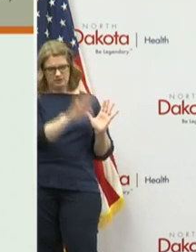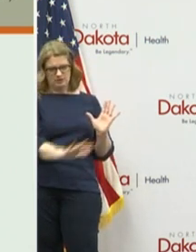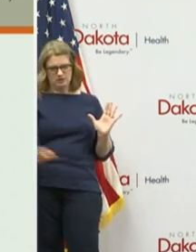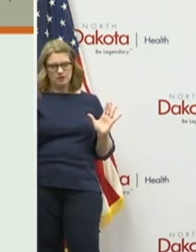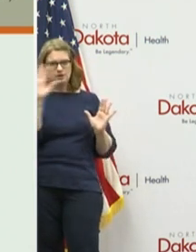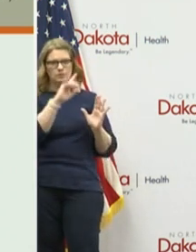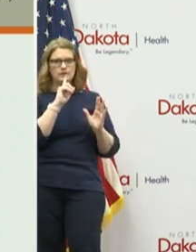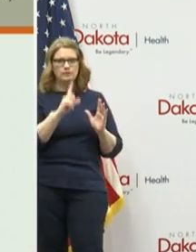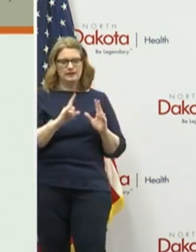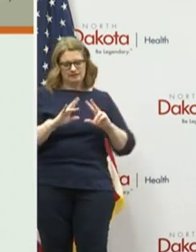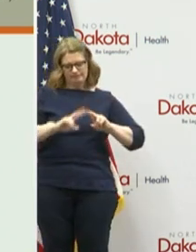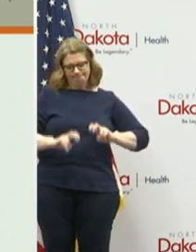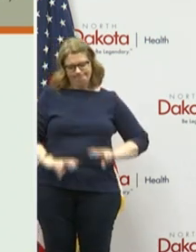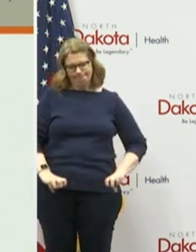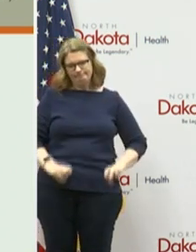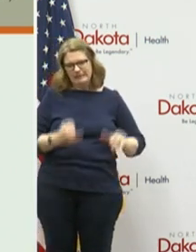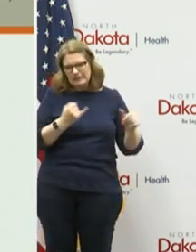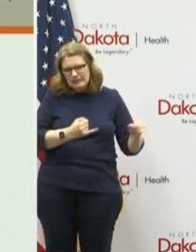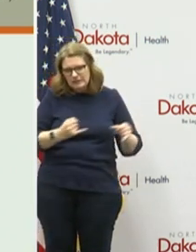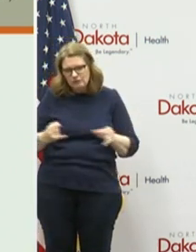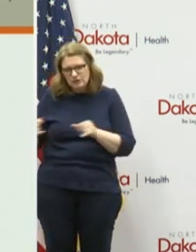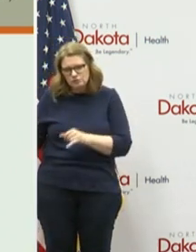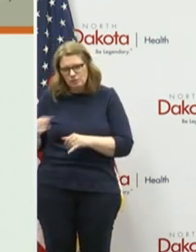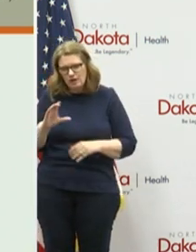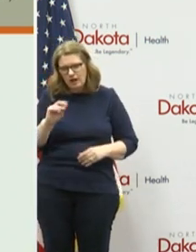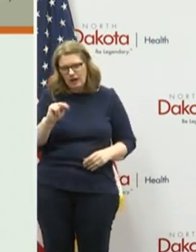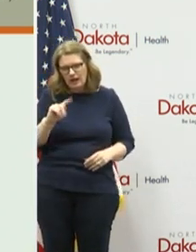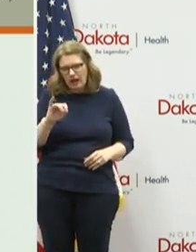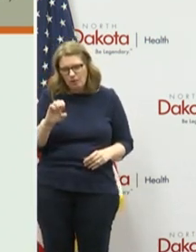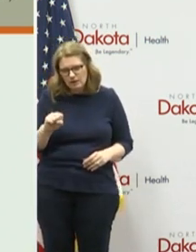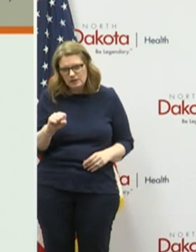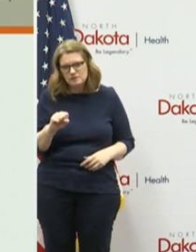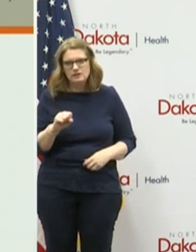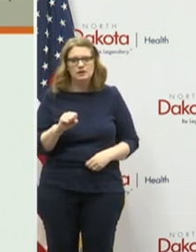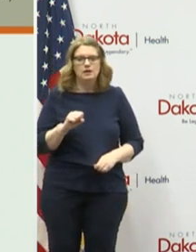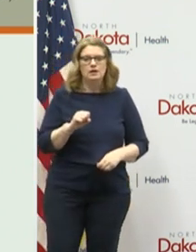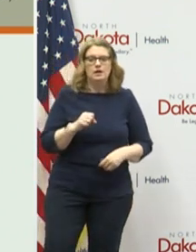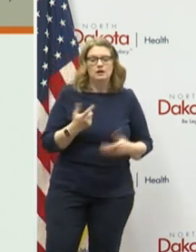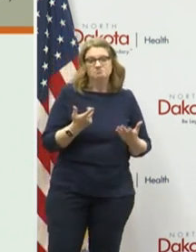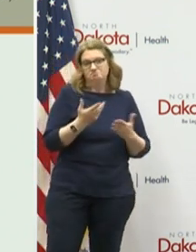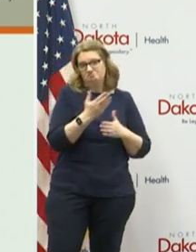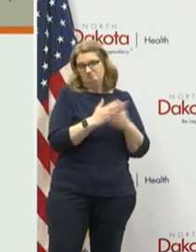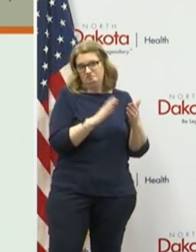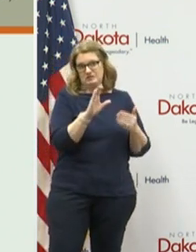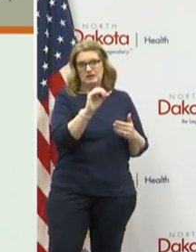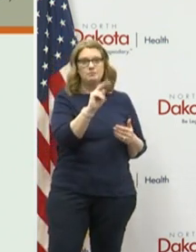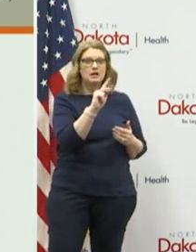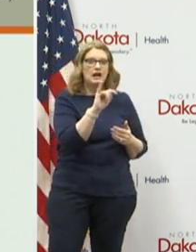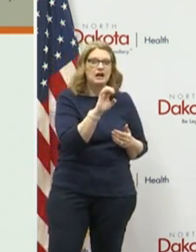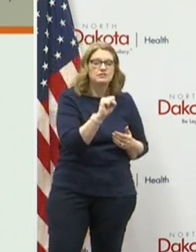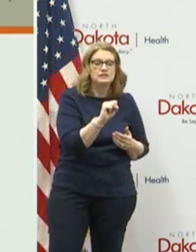WE DID TAKE A LOOK WITH THE CHART HERE WITH ALL THE COUNTIES GREEN.